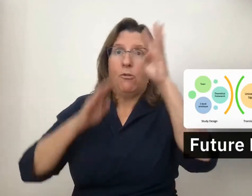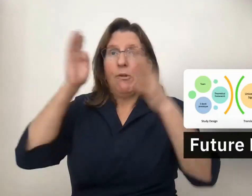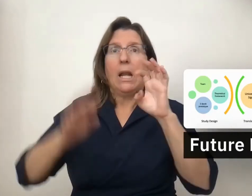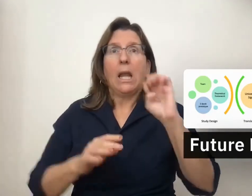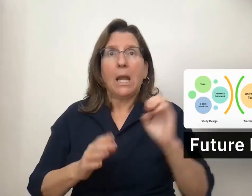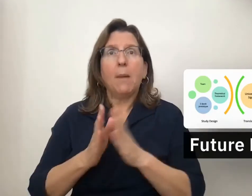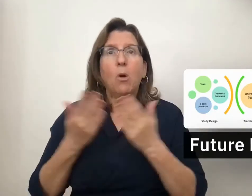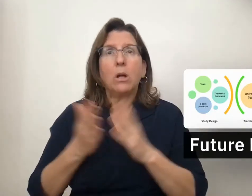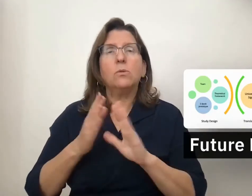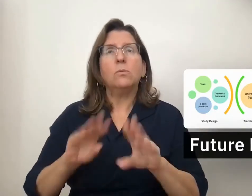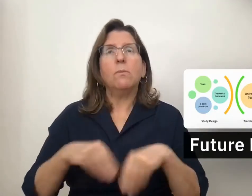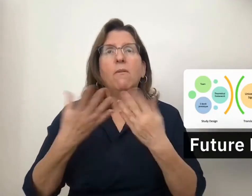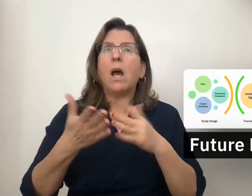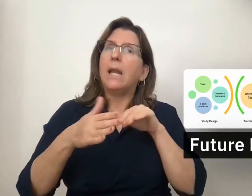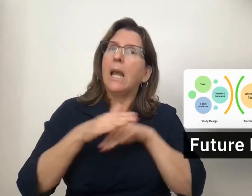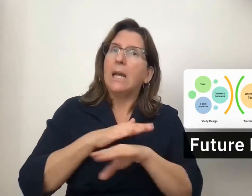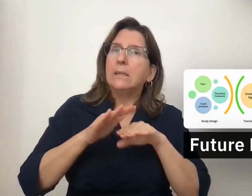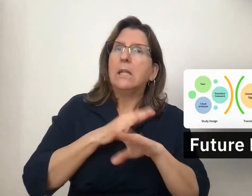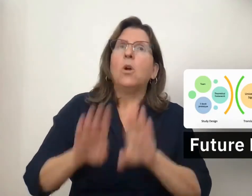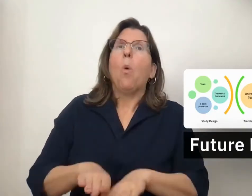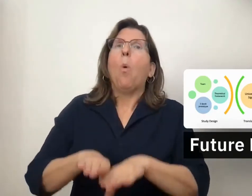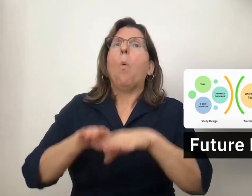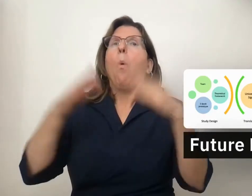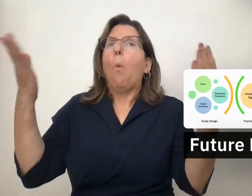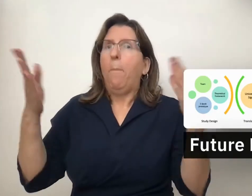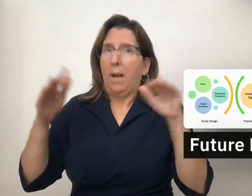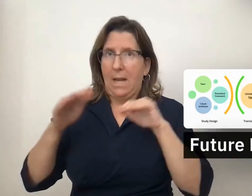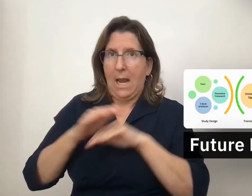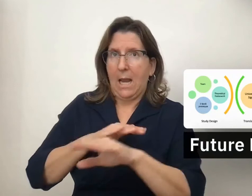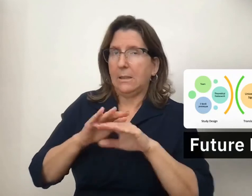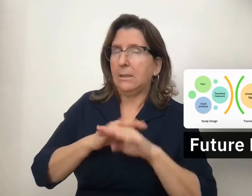Because creating ebook access to open education opportunities